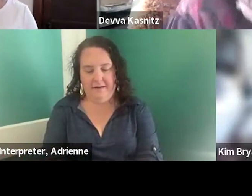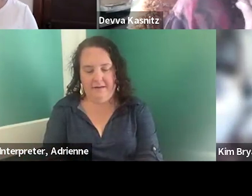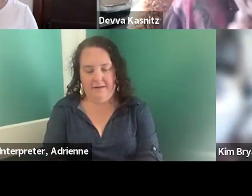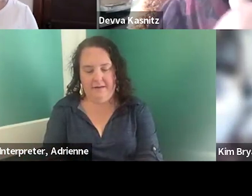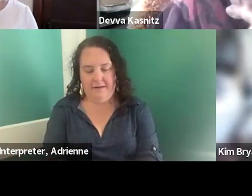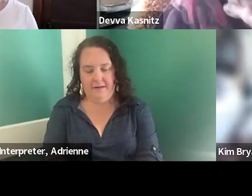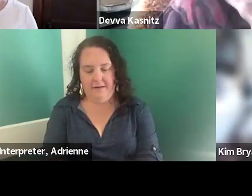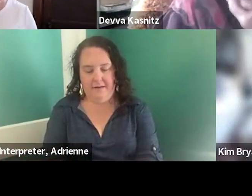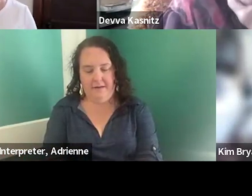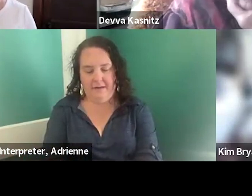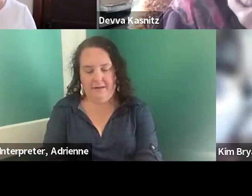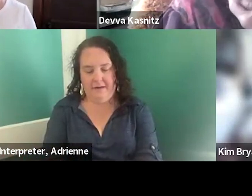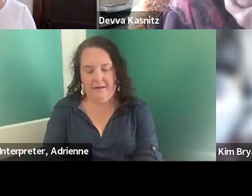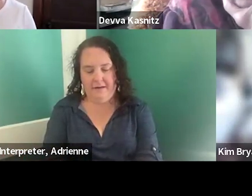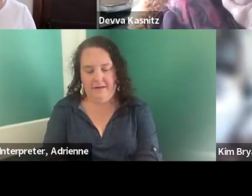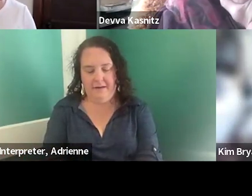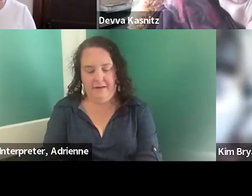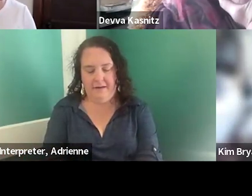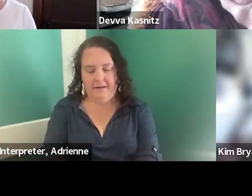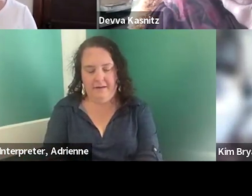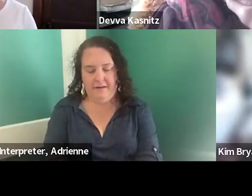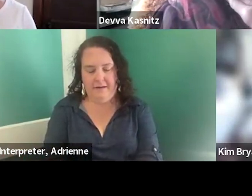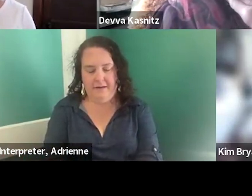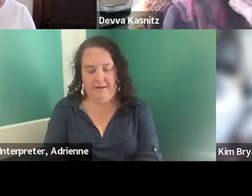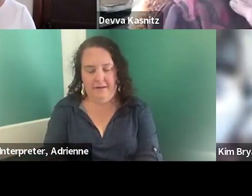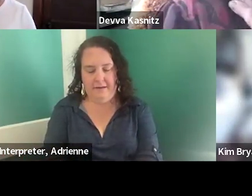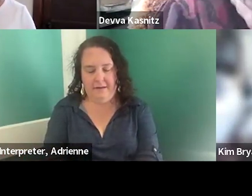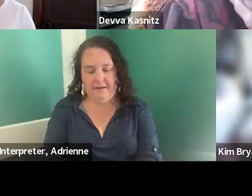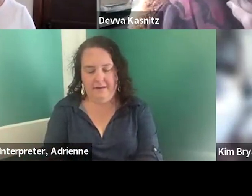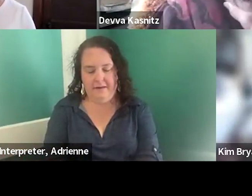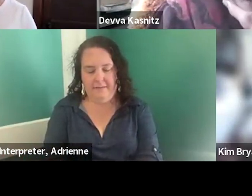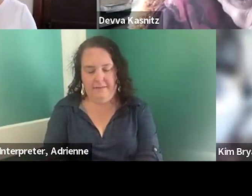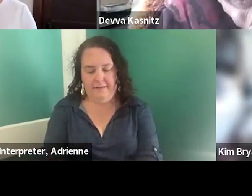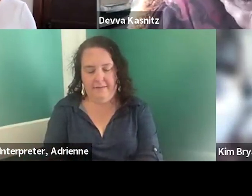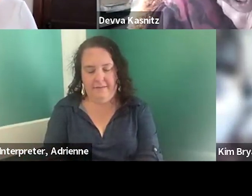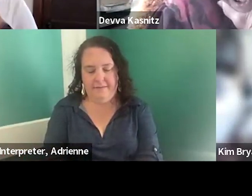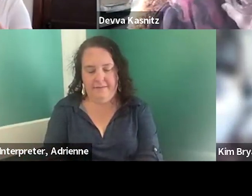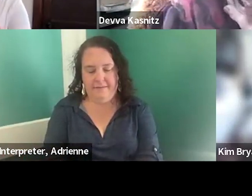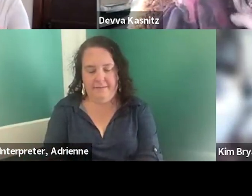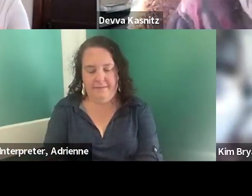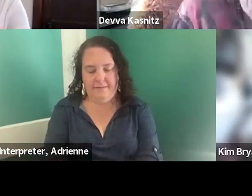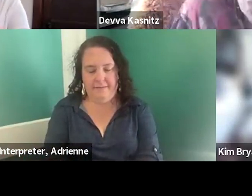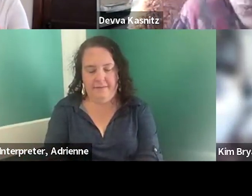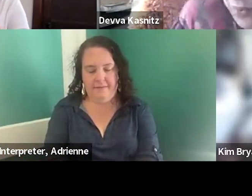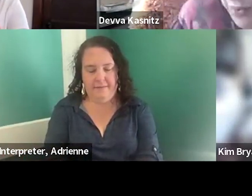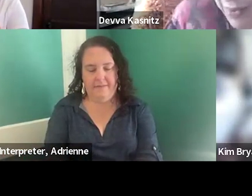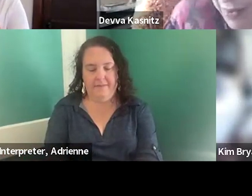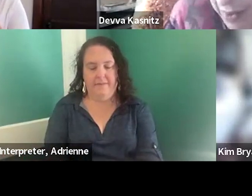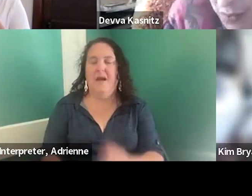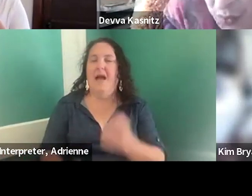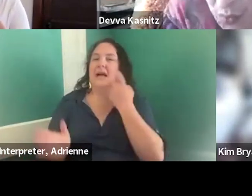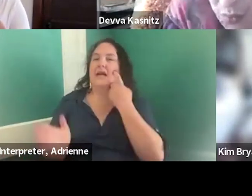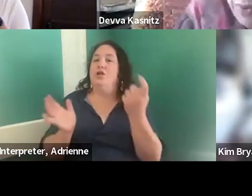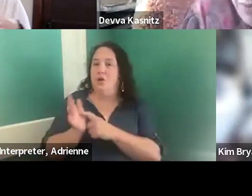Yeah. Yes. Yeah. I just noticed the time. Why don't we move on to--